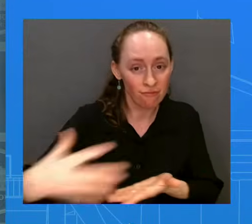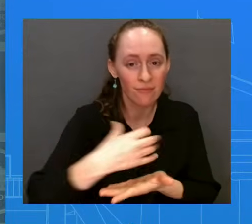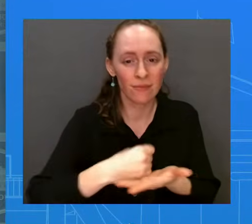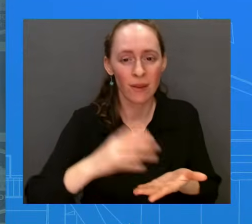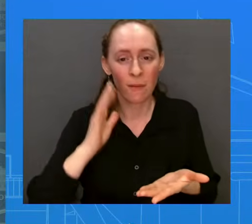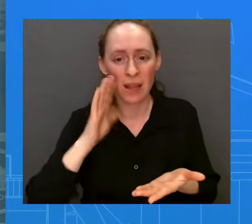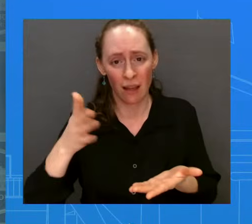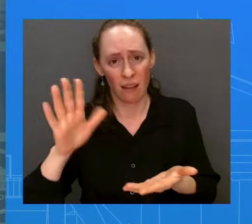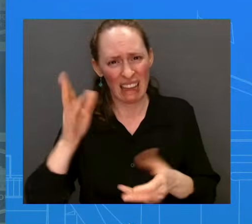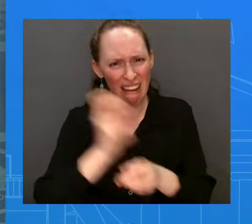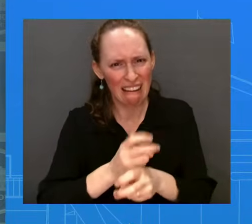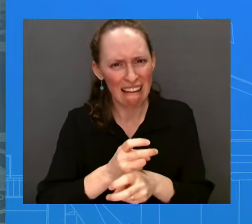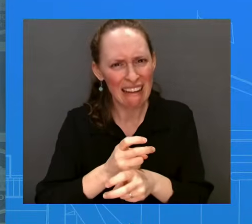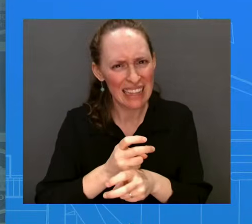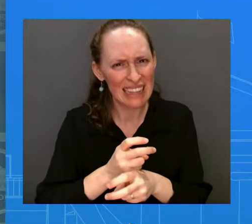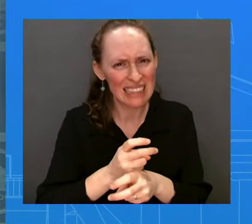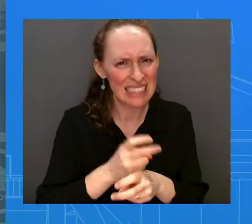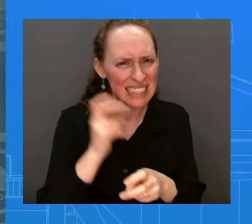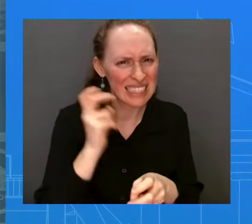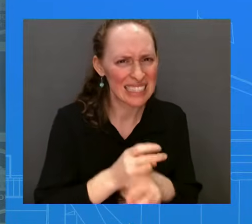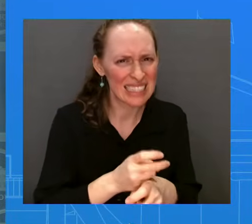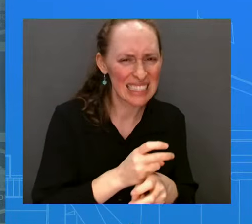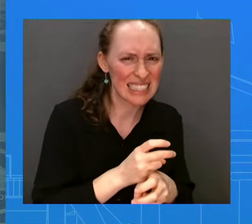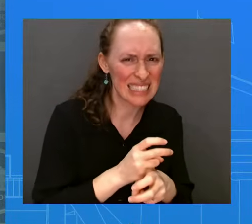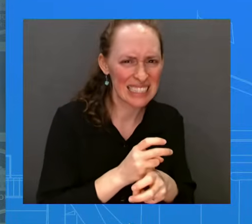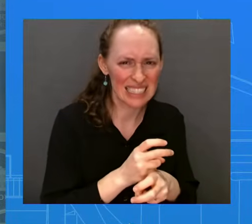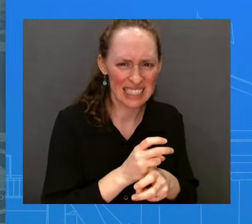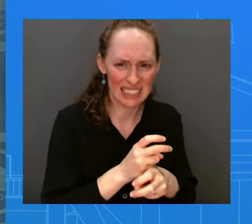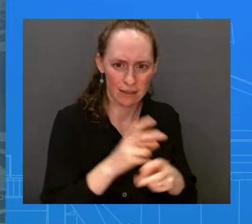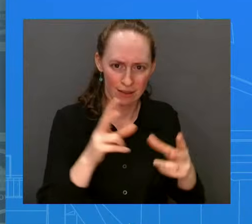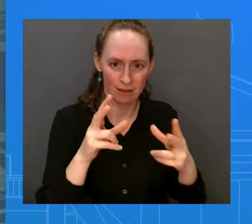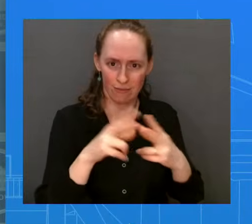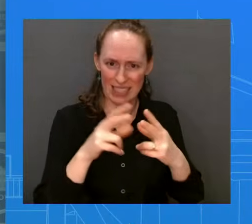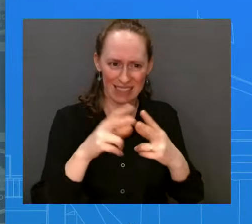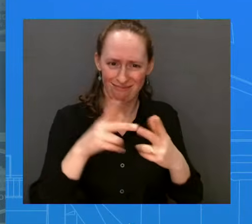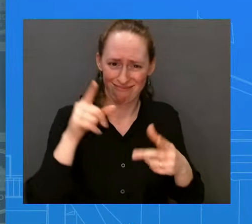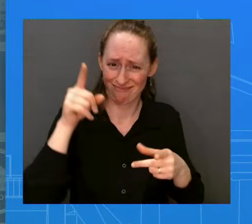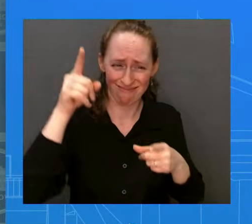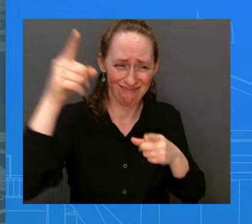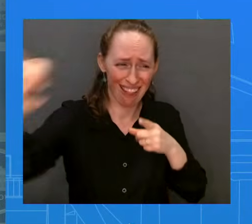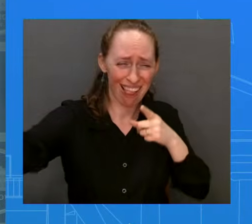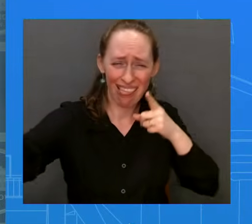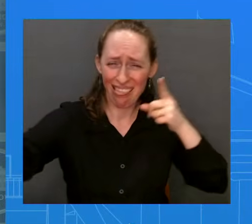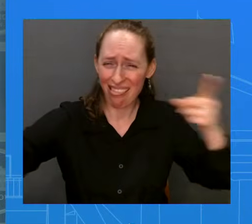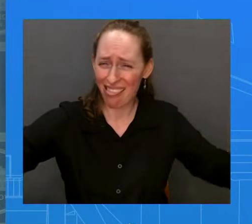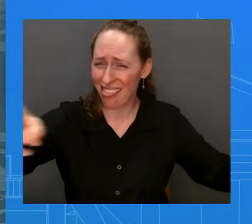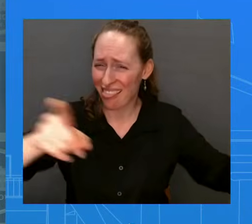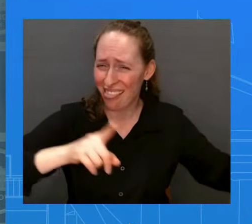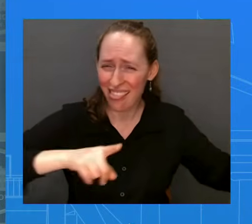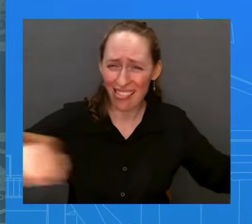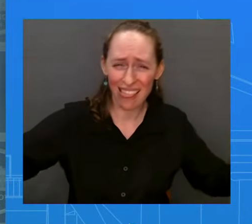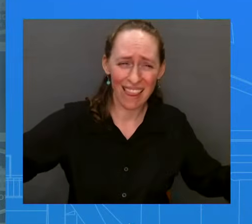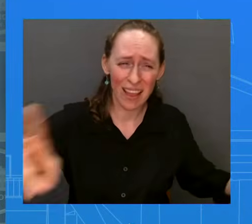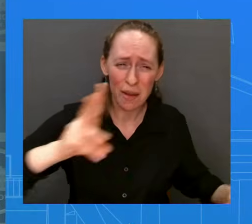difficult areas to reach. But we're going to do everything we can to find them. And that will tell us a lot. Since we have -- since -- and I know you didn't ask about this --